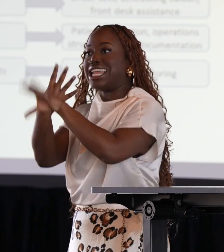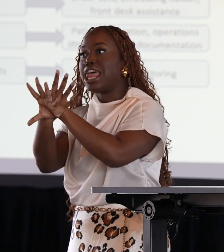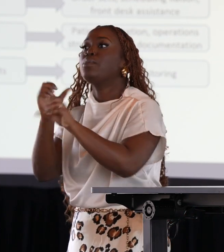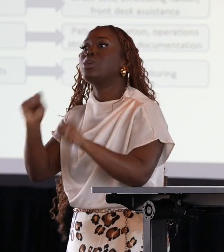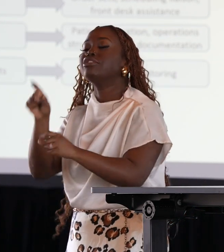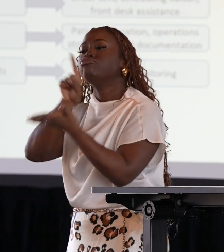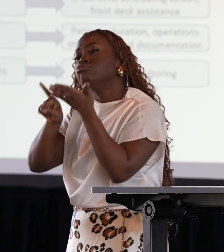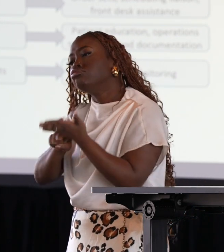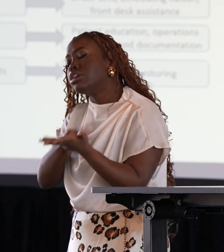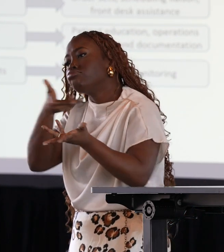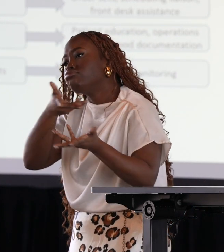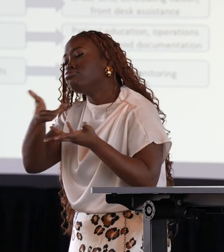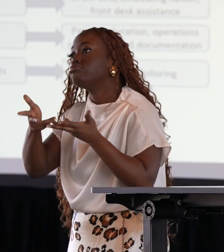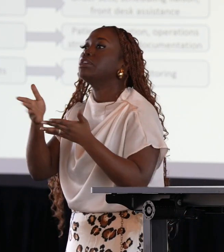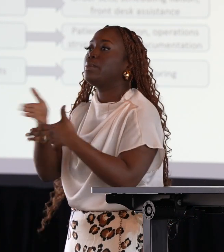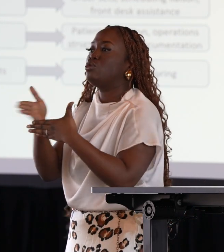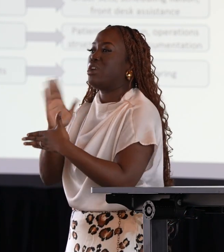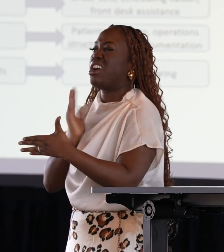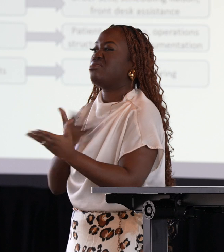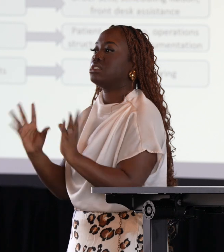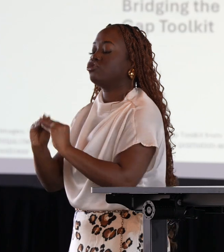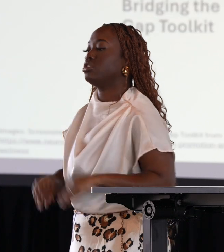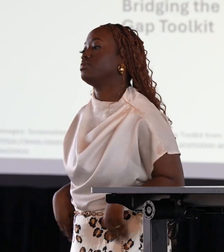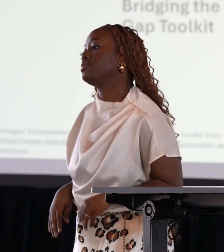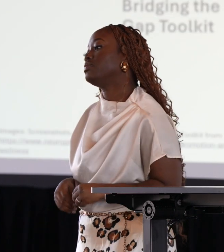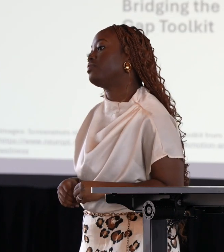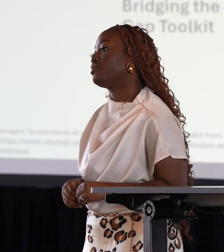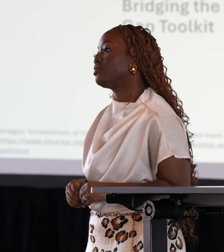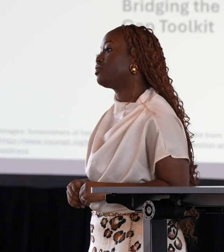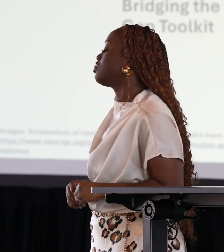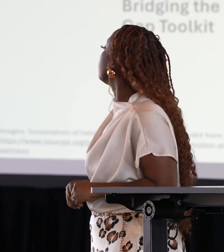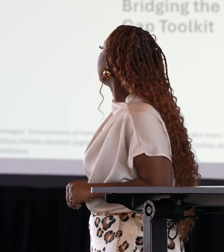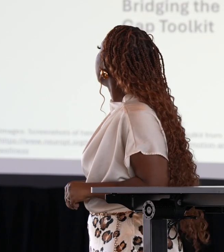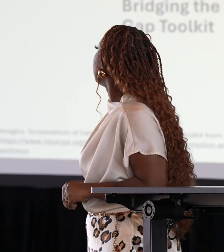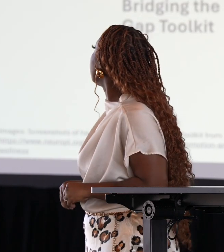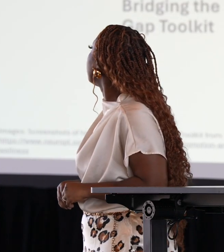check in with people in between sessions. All right, a little